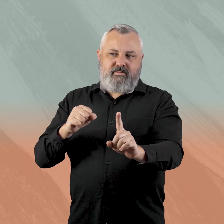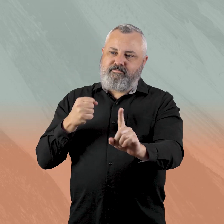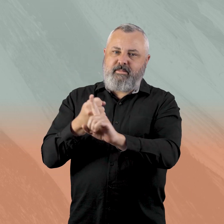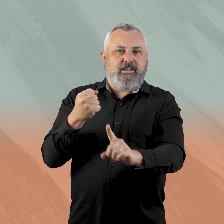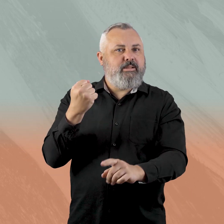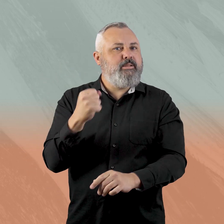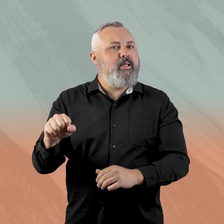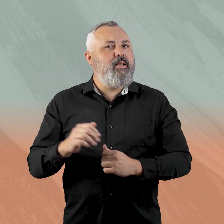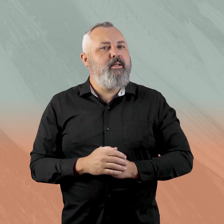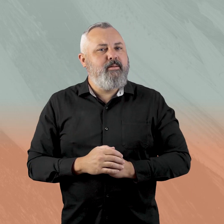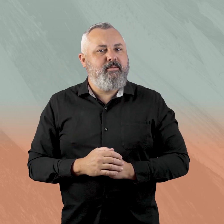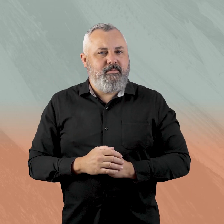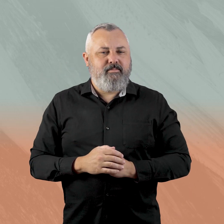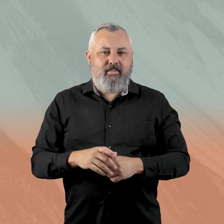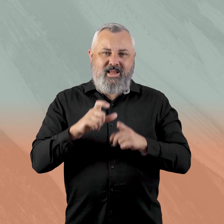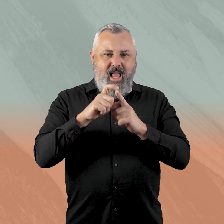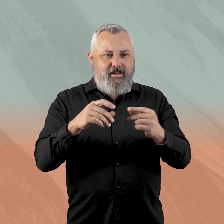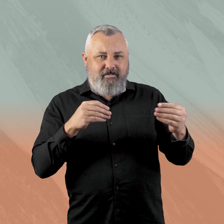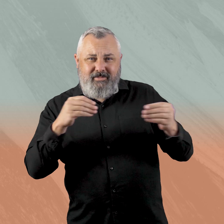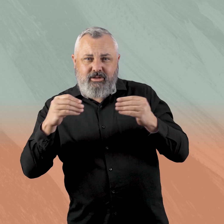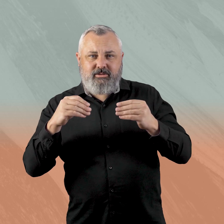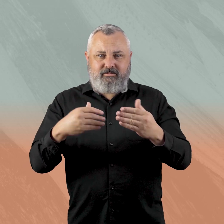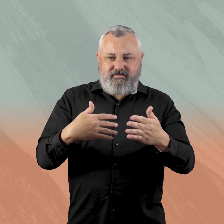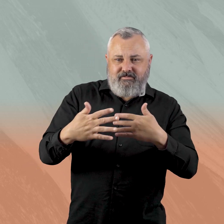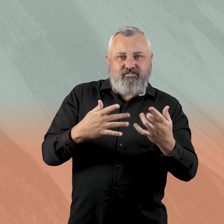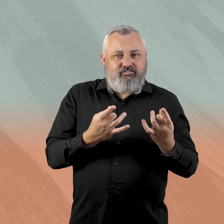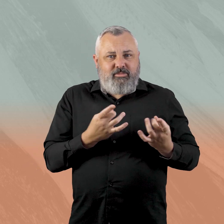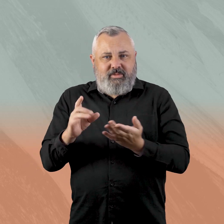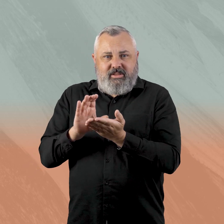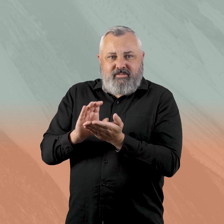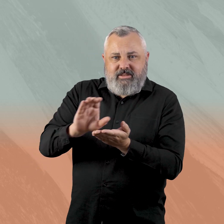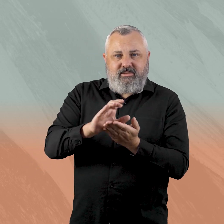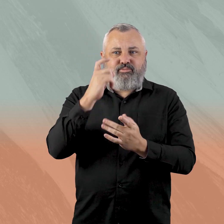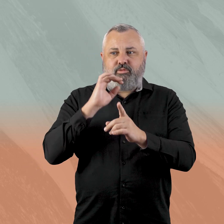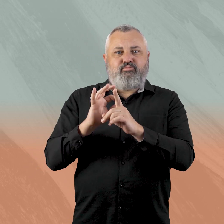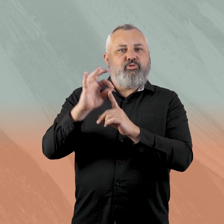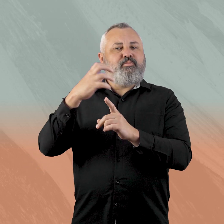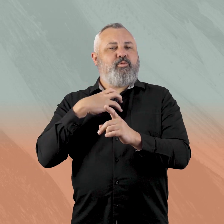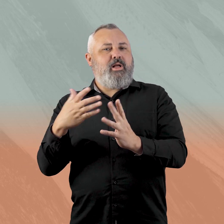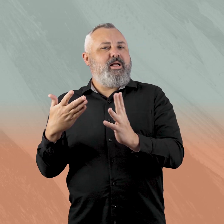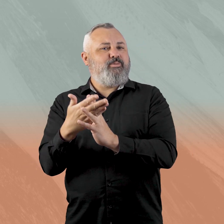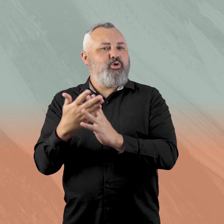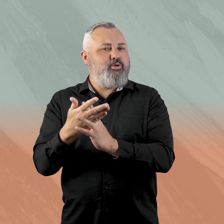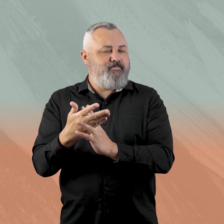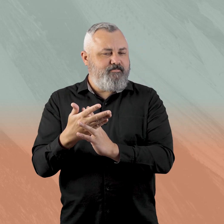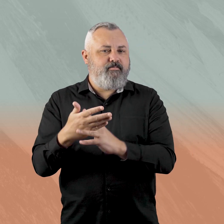affect financial and operational viability and capacity to make new investments to improve accessibility.